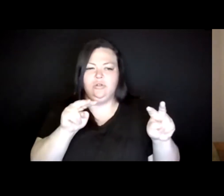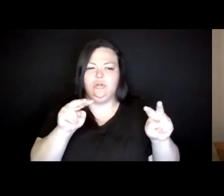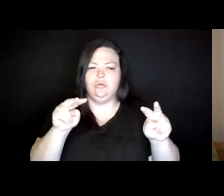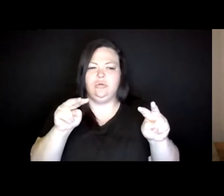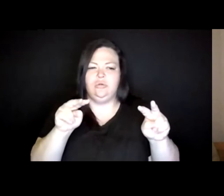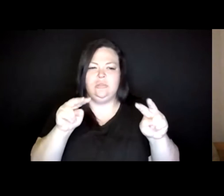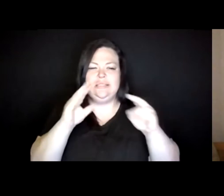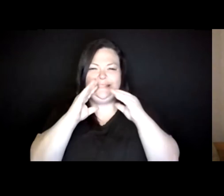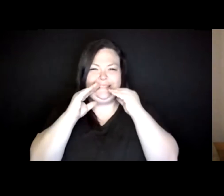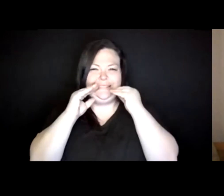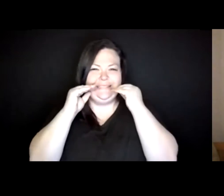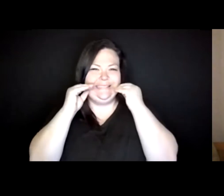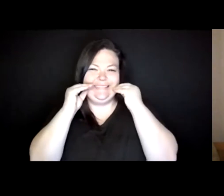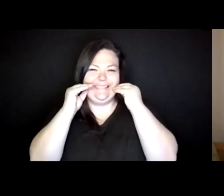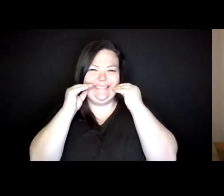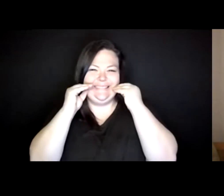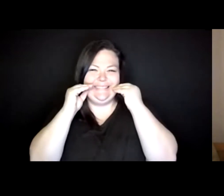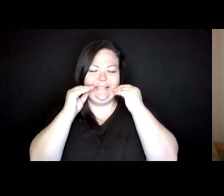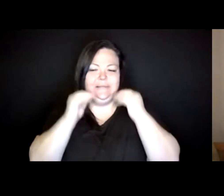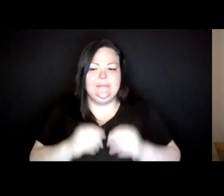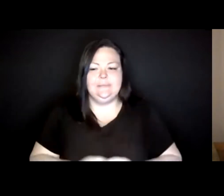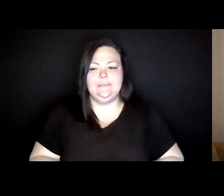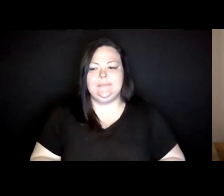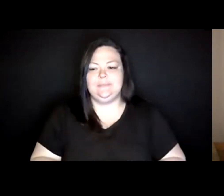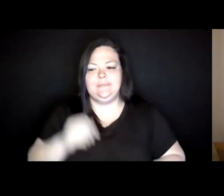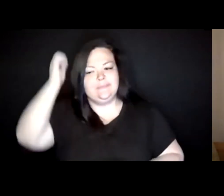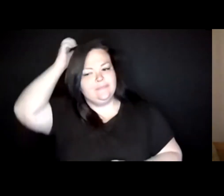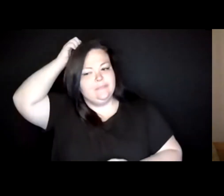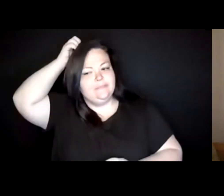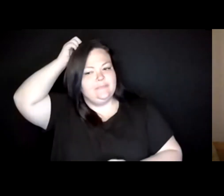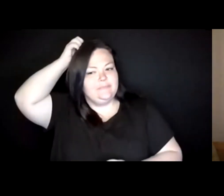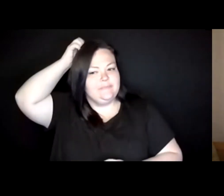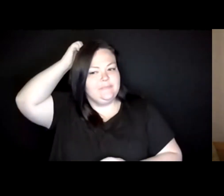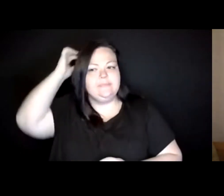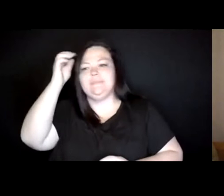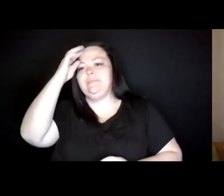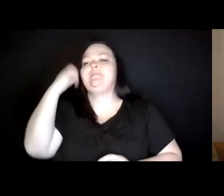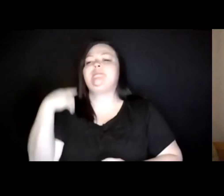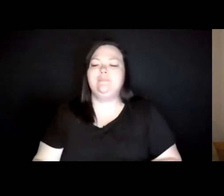glint inside of smiles.